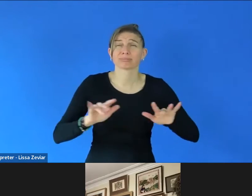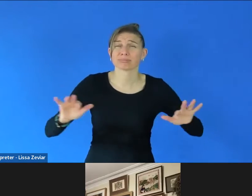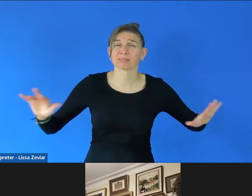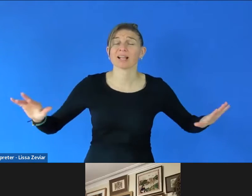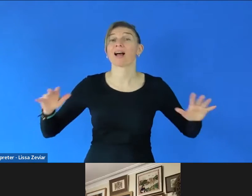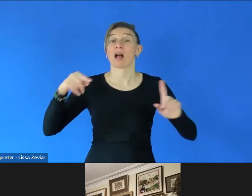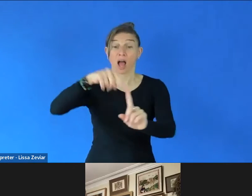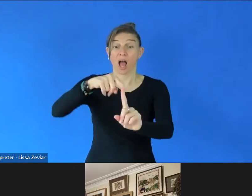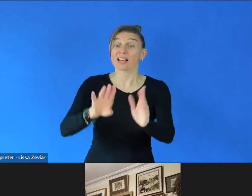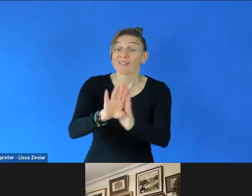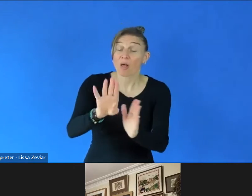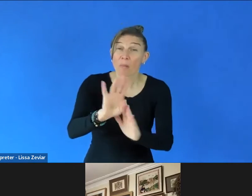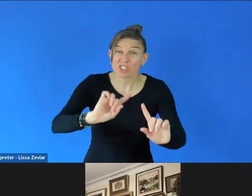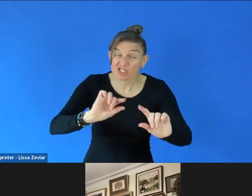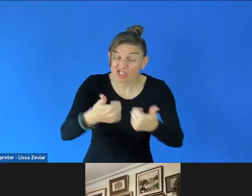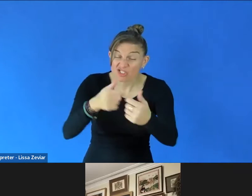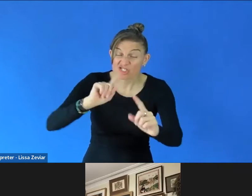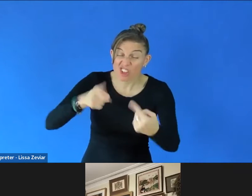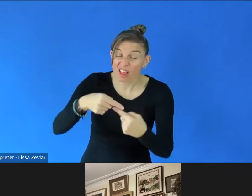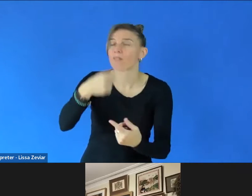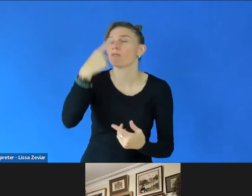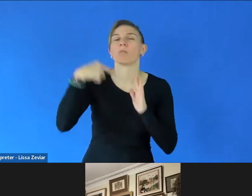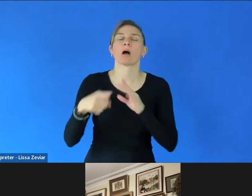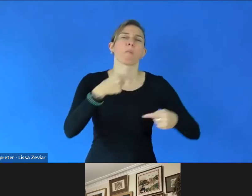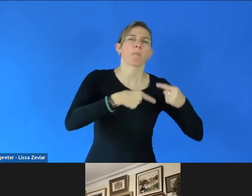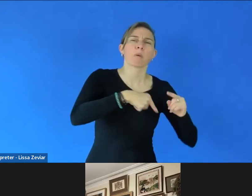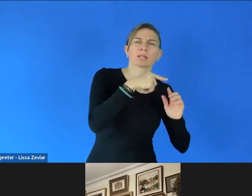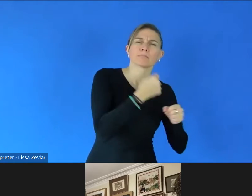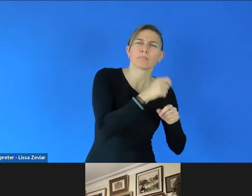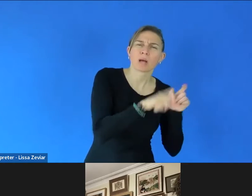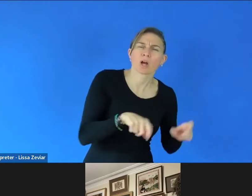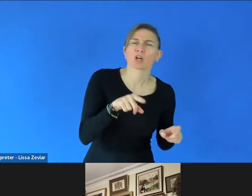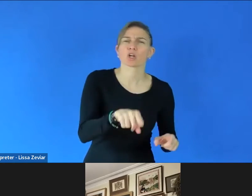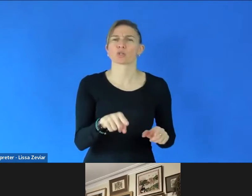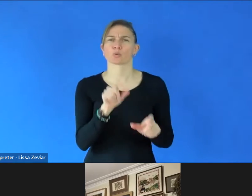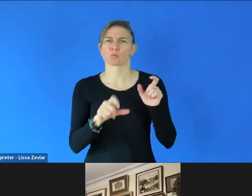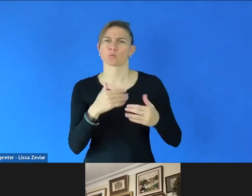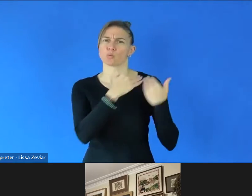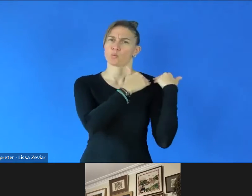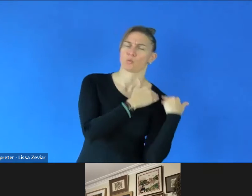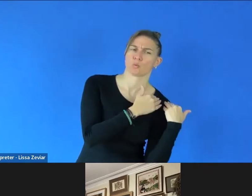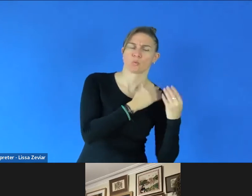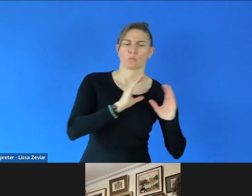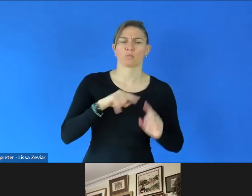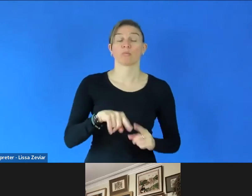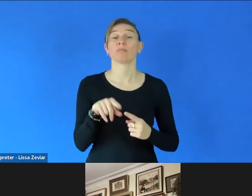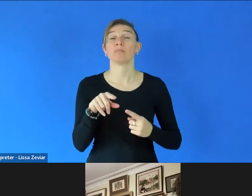Bringing together policy makers, duty bearers, civil society, private sector and research.